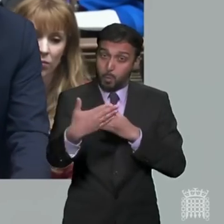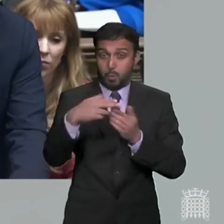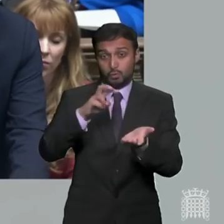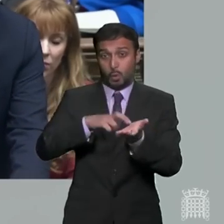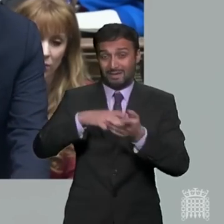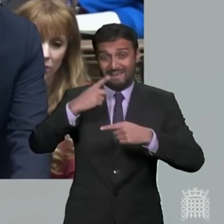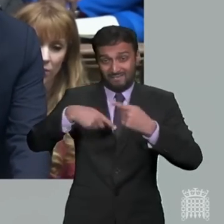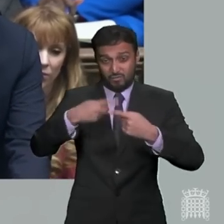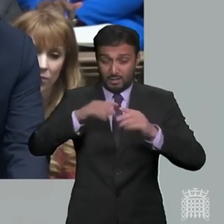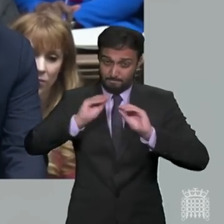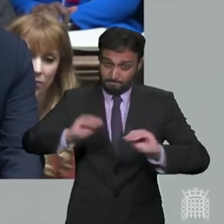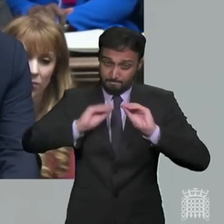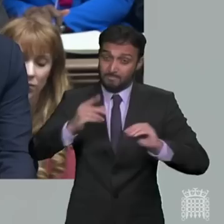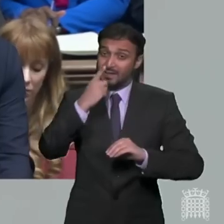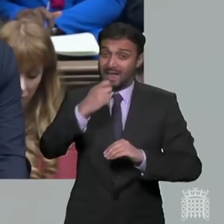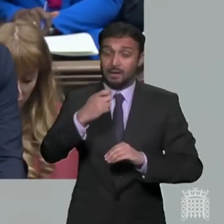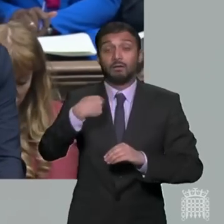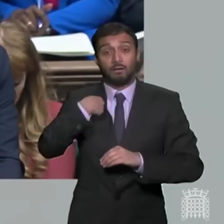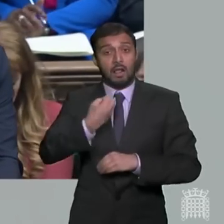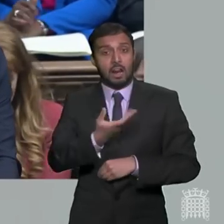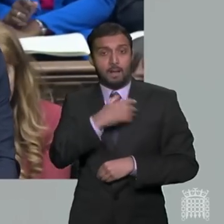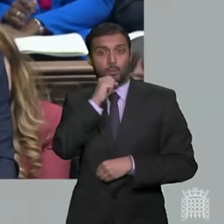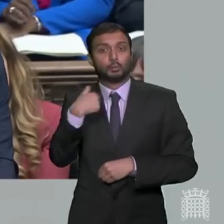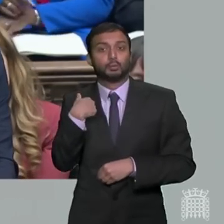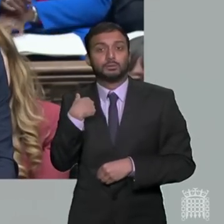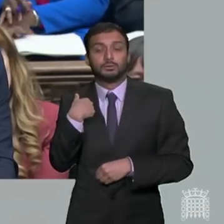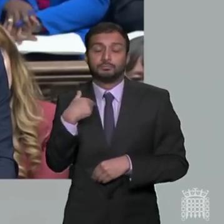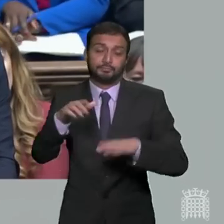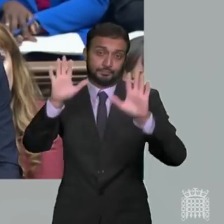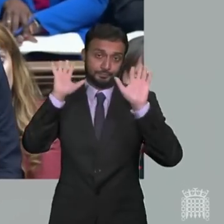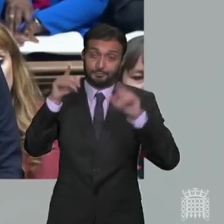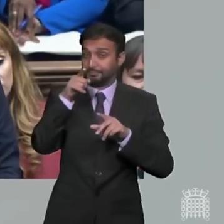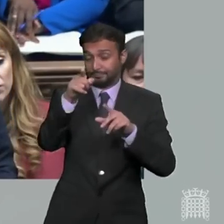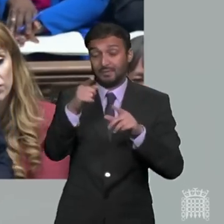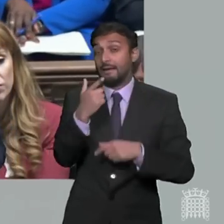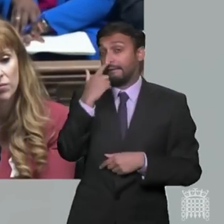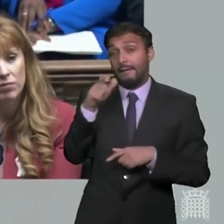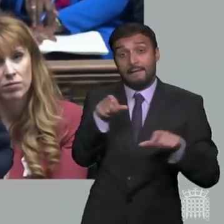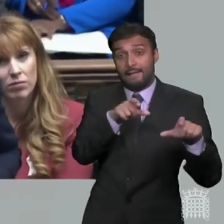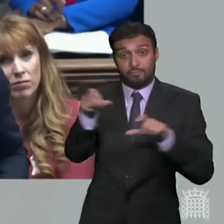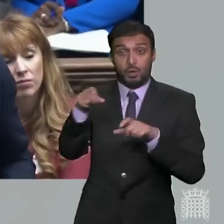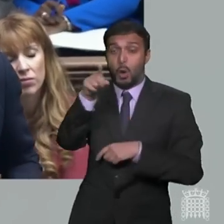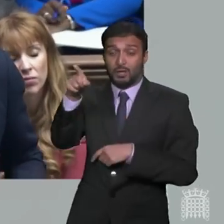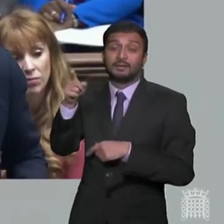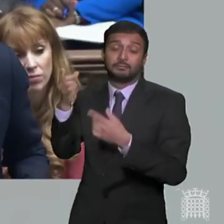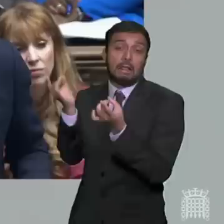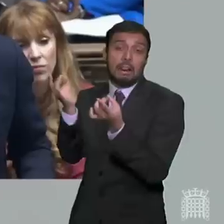We can carry on handing out tax breaks to the super-rich, or we can live in a society